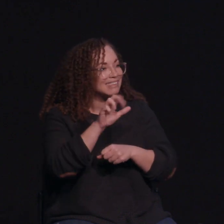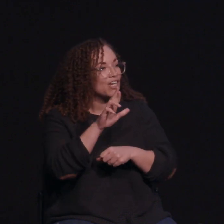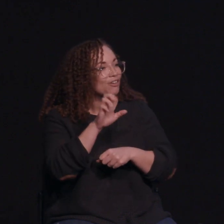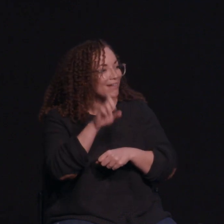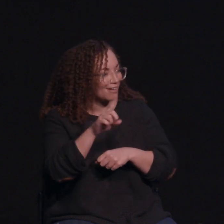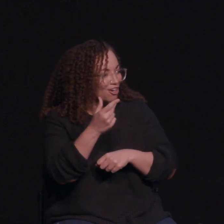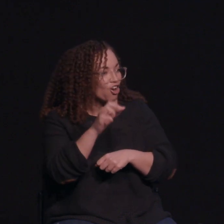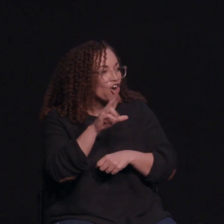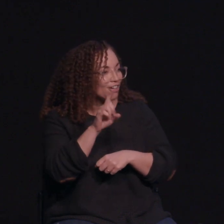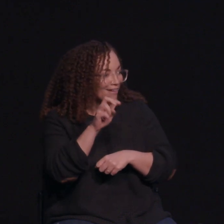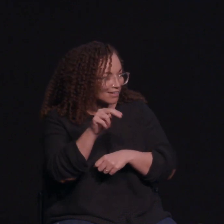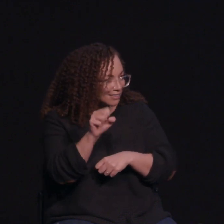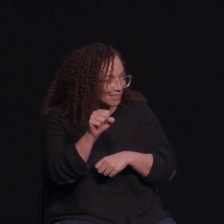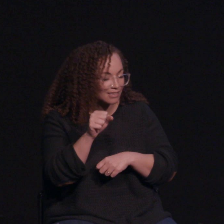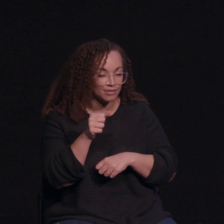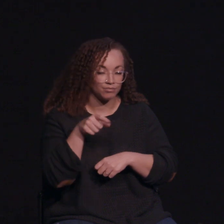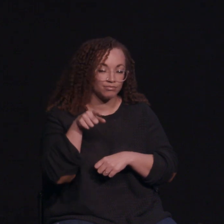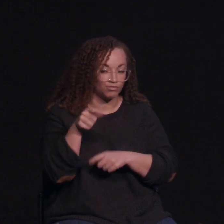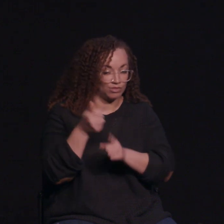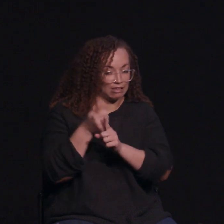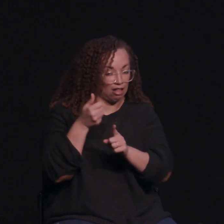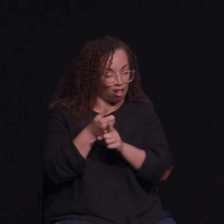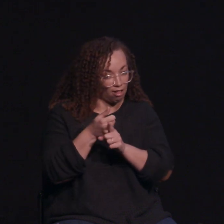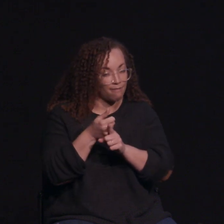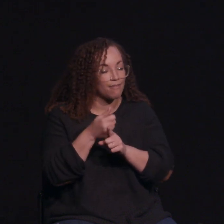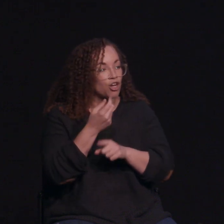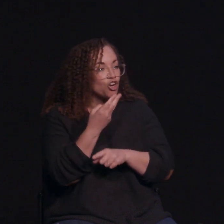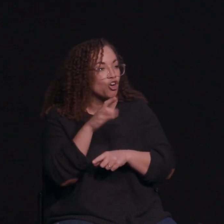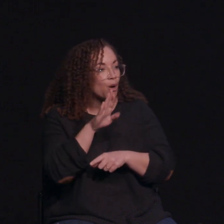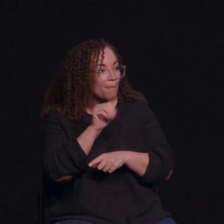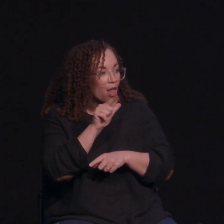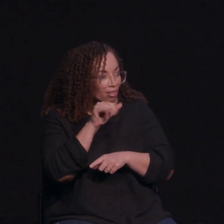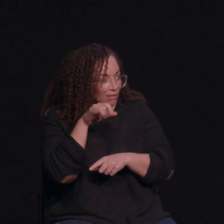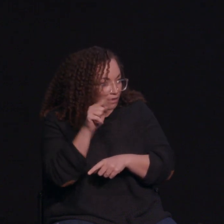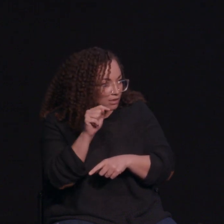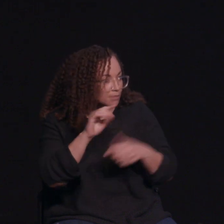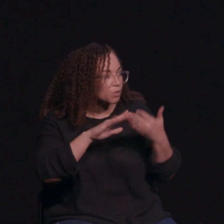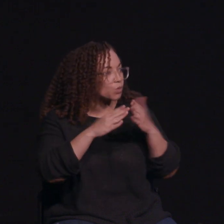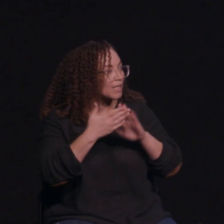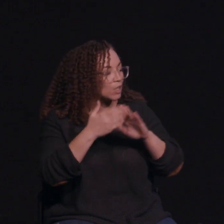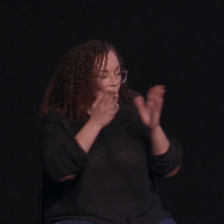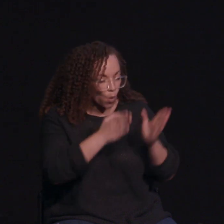She is an herbalist, agroecologist, community organizer, educator, and grower,